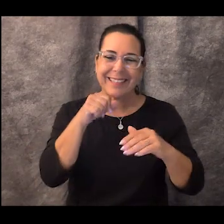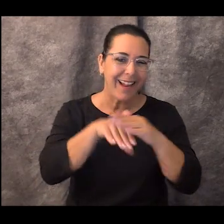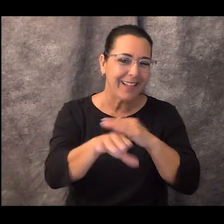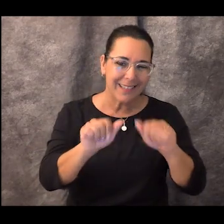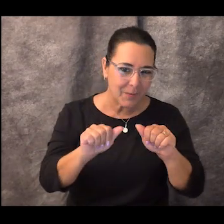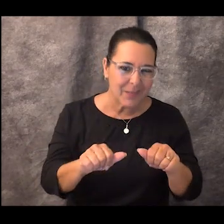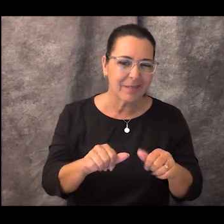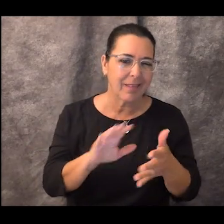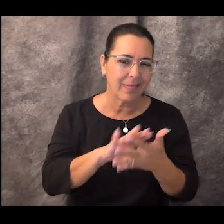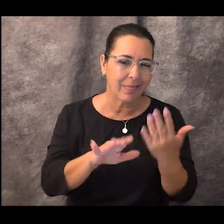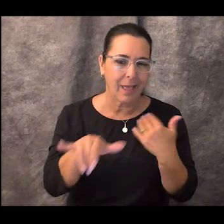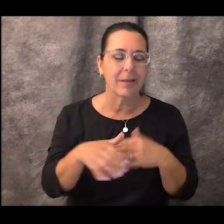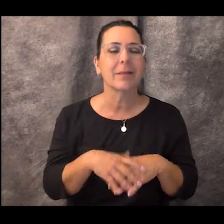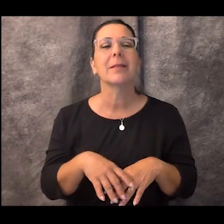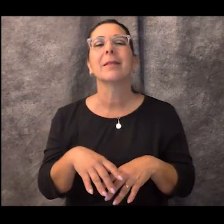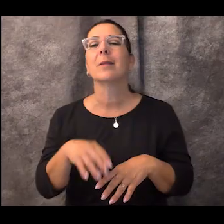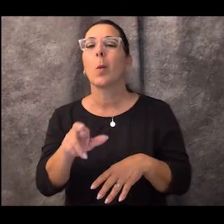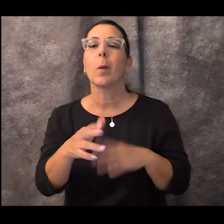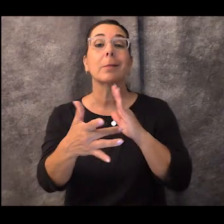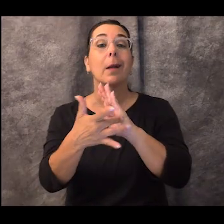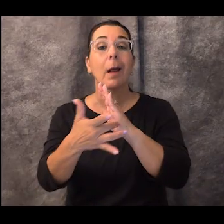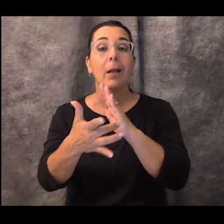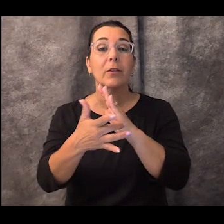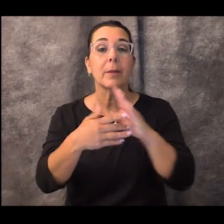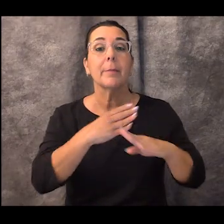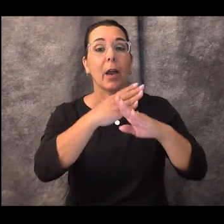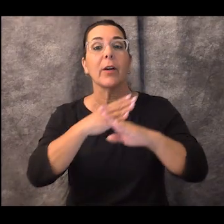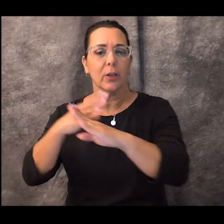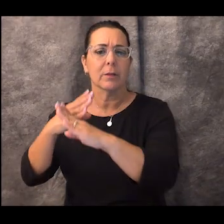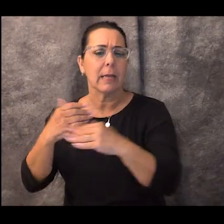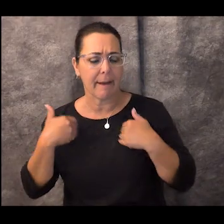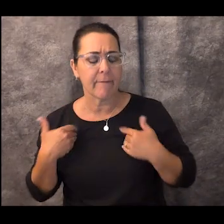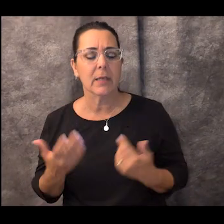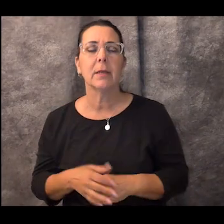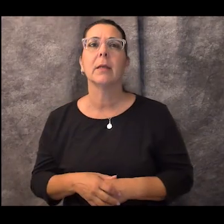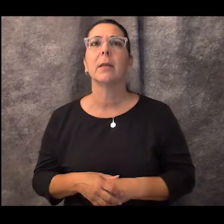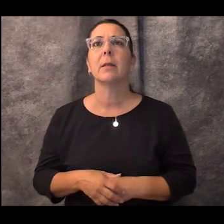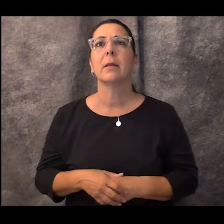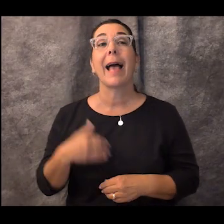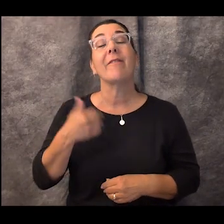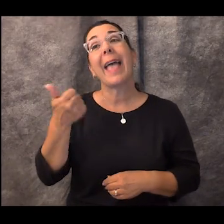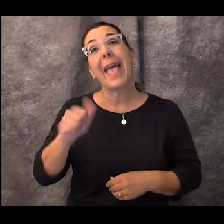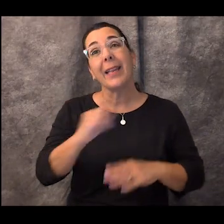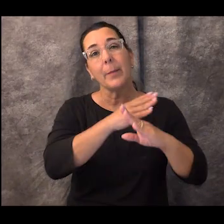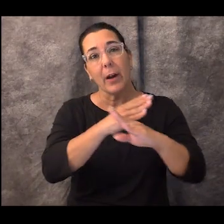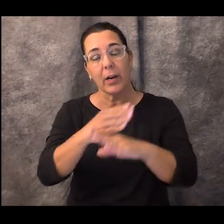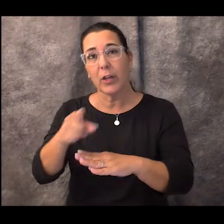you know, technology barriers. Is there any barrier that kind of comes to mind,